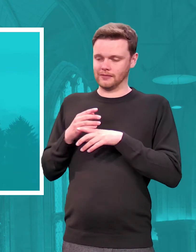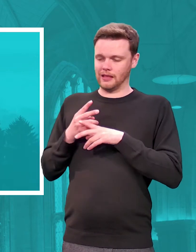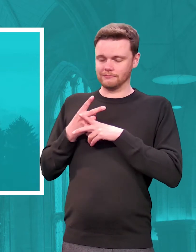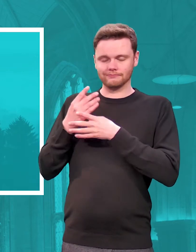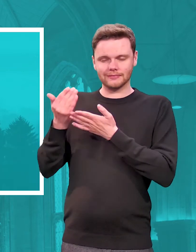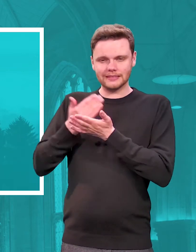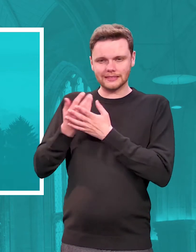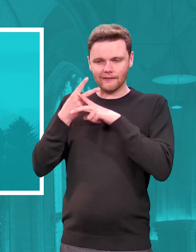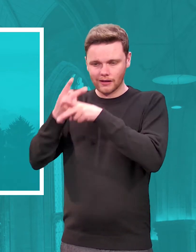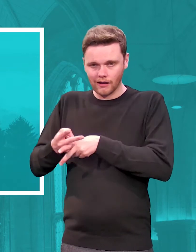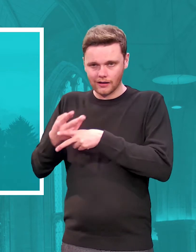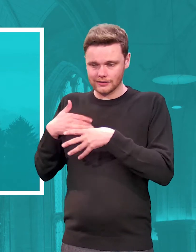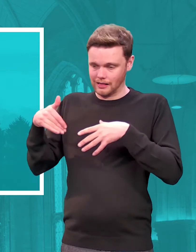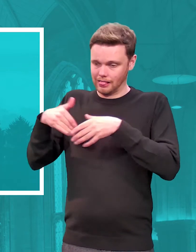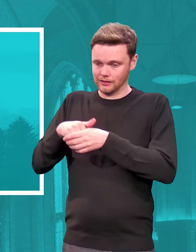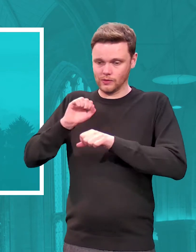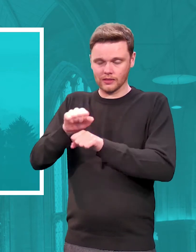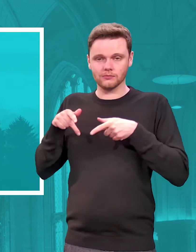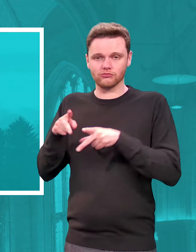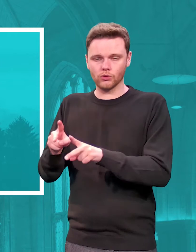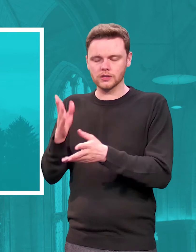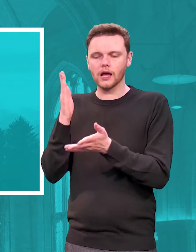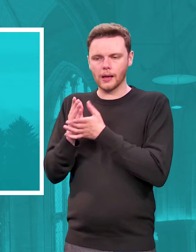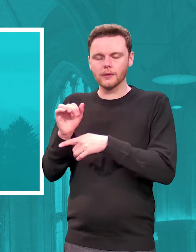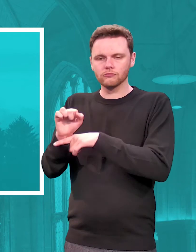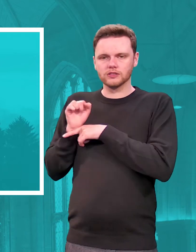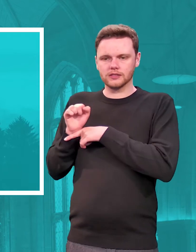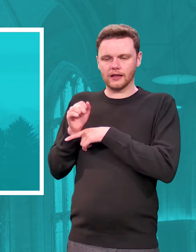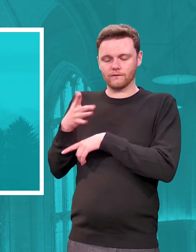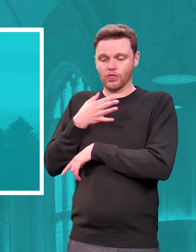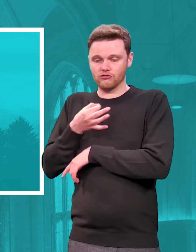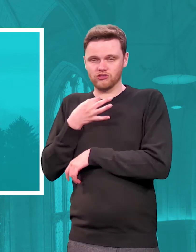do sufficiently protect against the risks they identify.